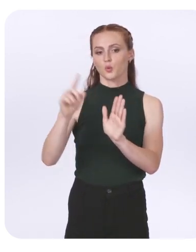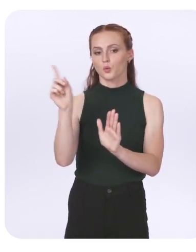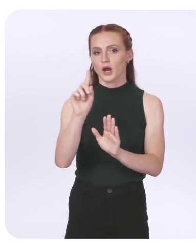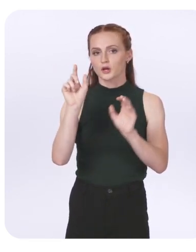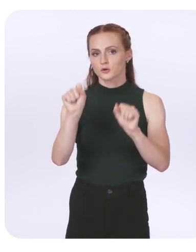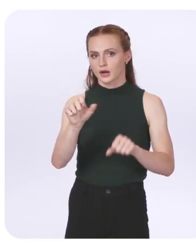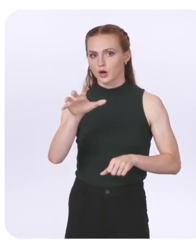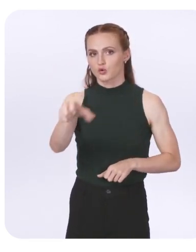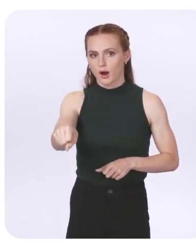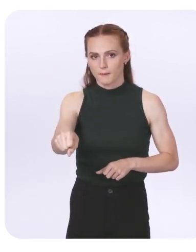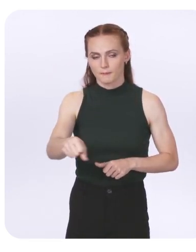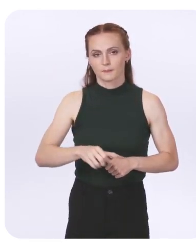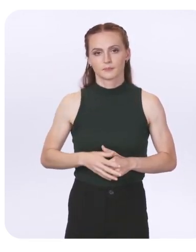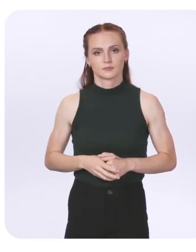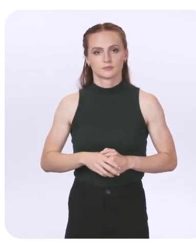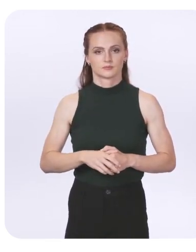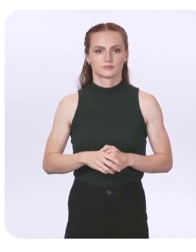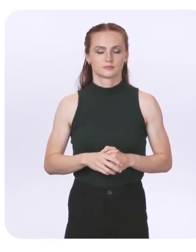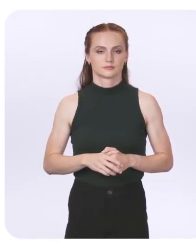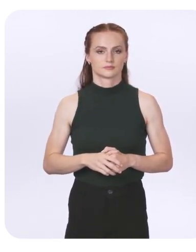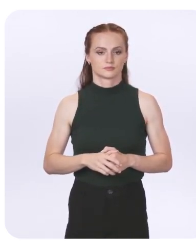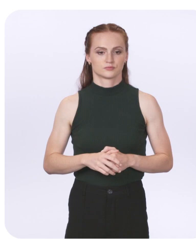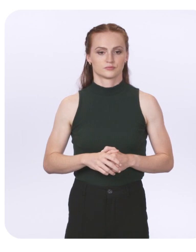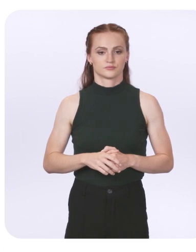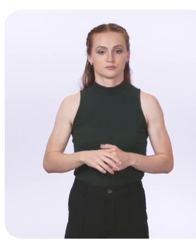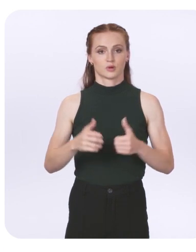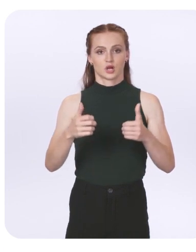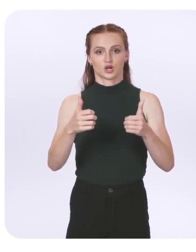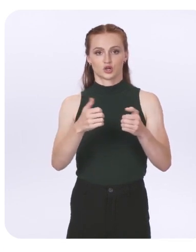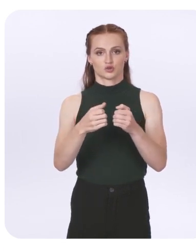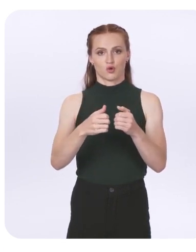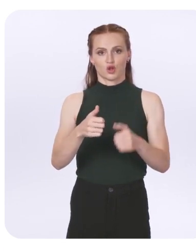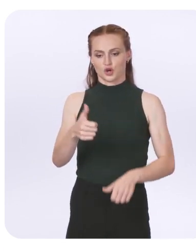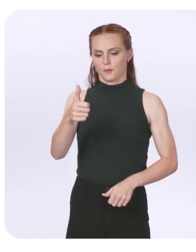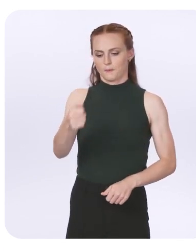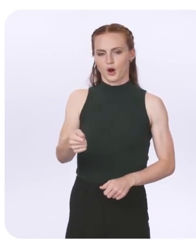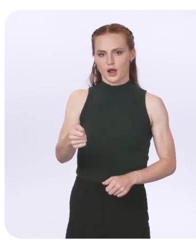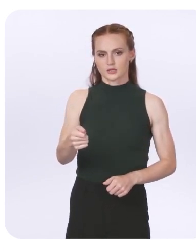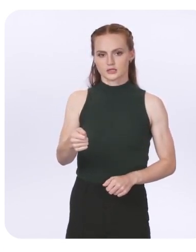All they do is press the grip button while the grab indicator is active